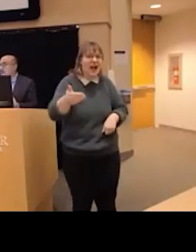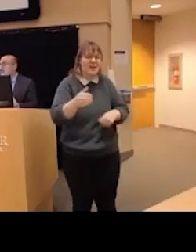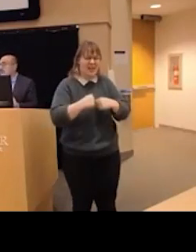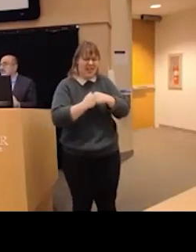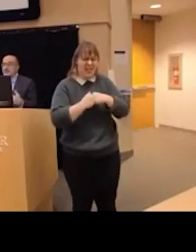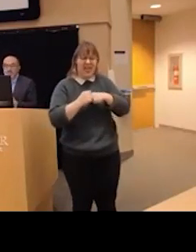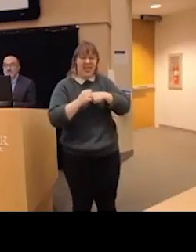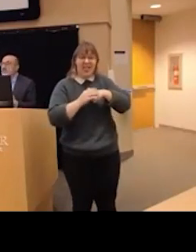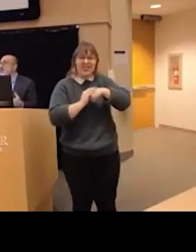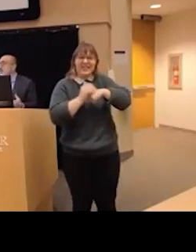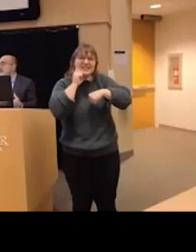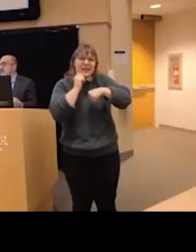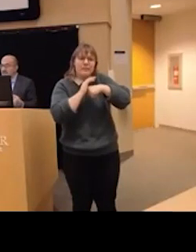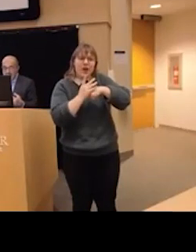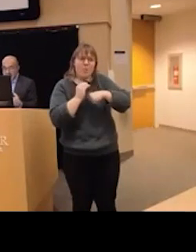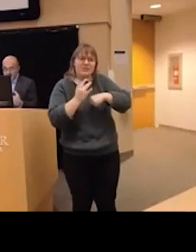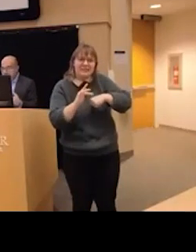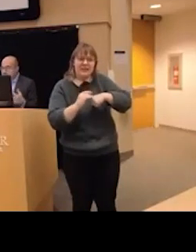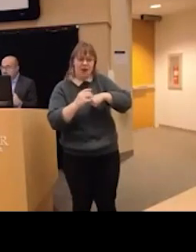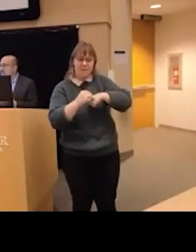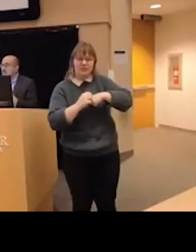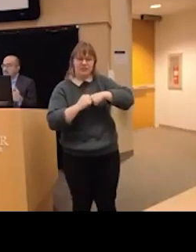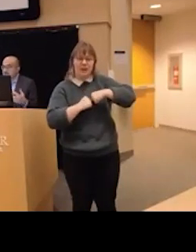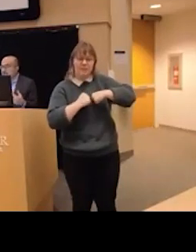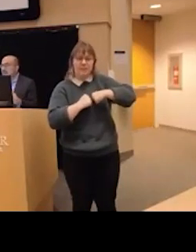more sensitive my muscle started spasming and I had this light touch is like burning and now